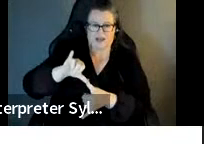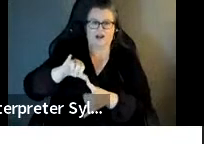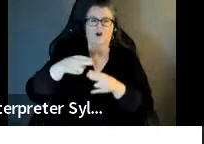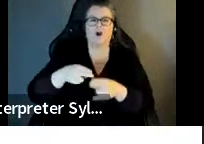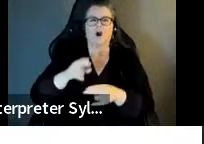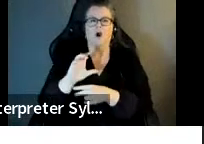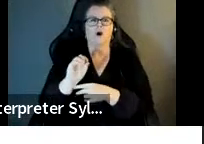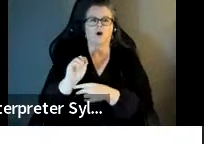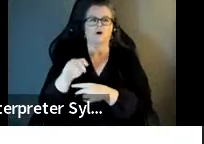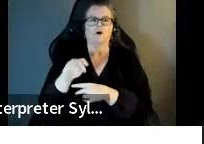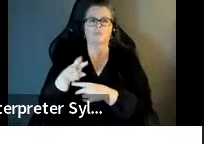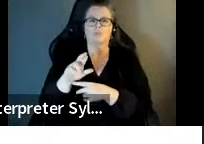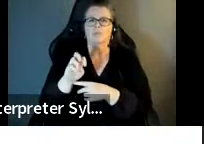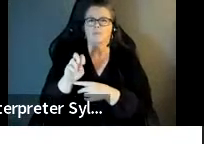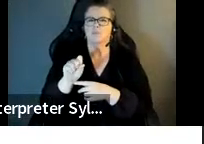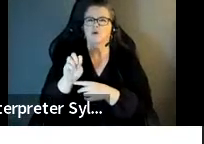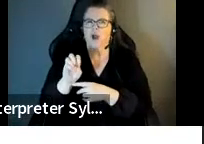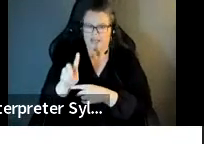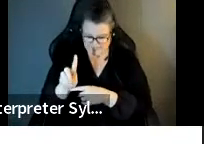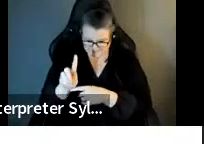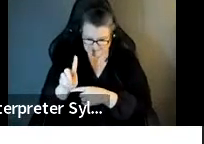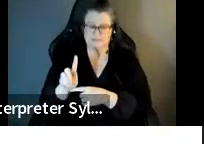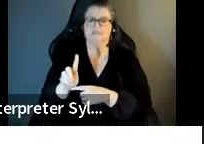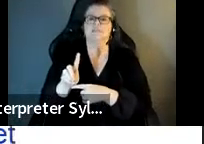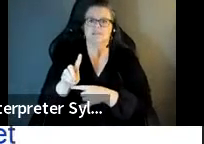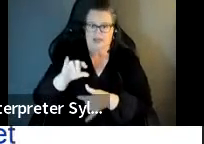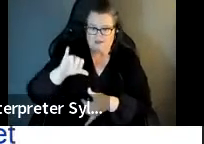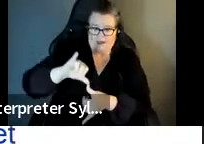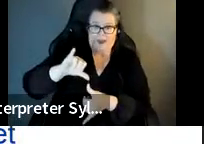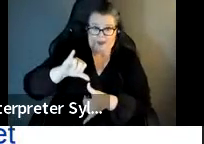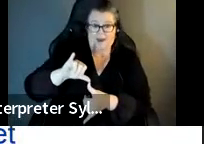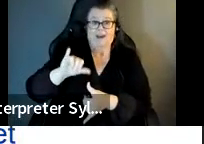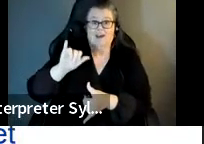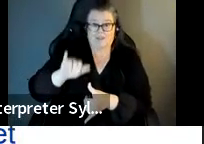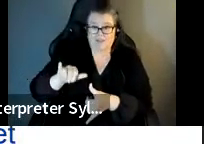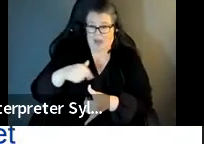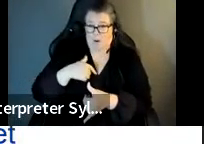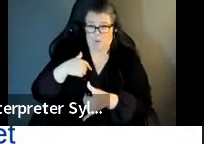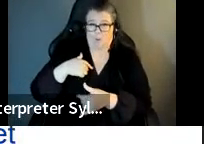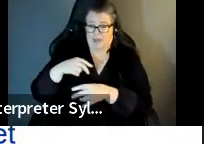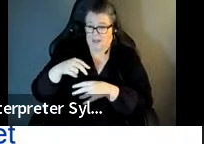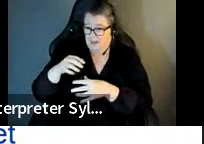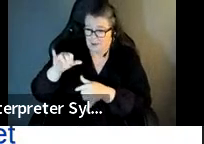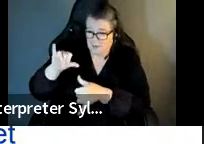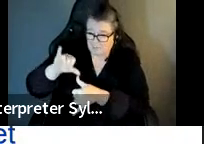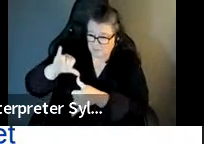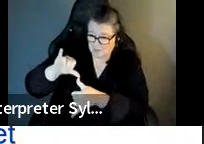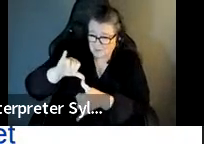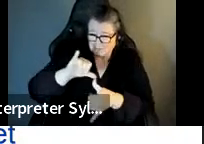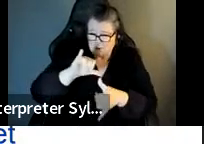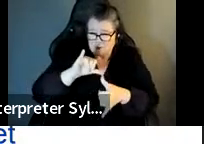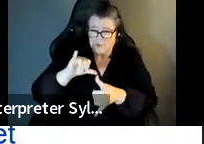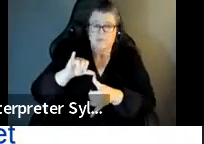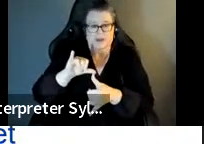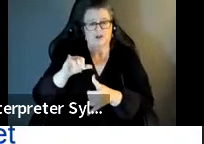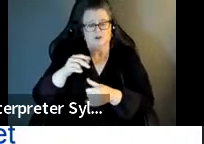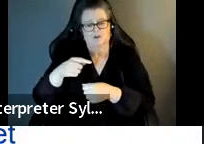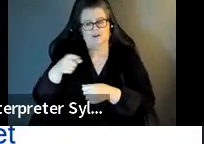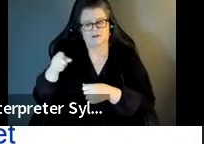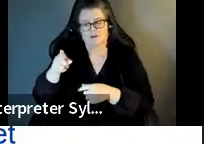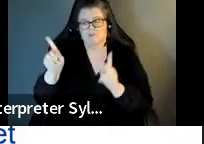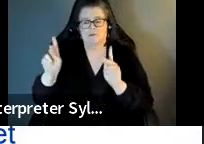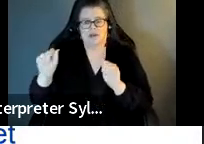that could be used to inform the heights for seated transfers.